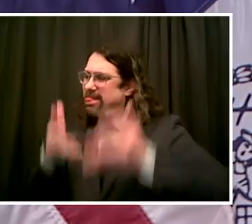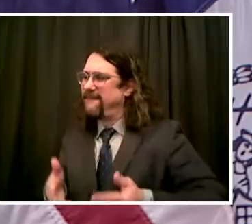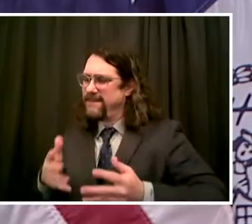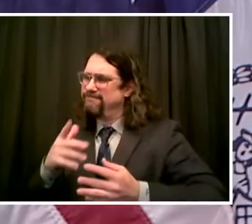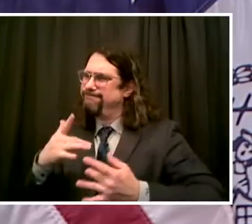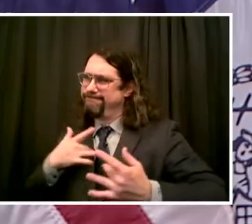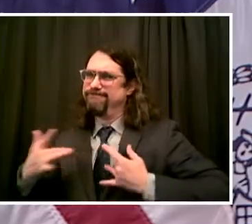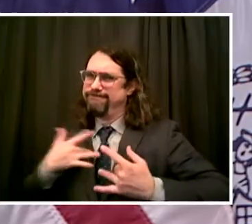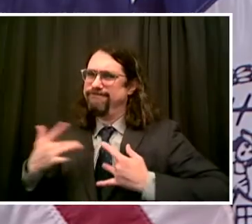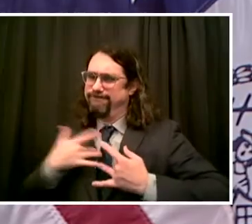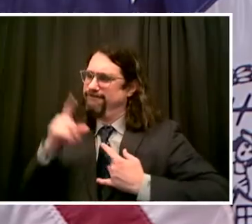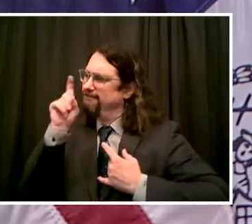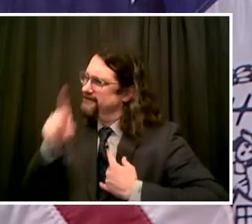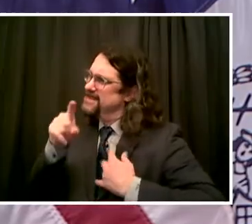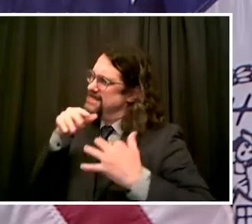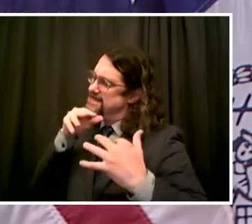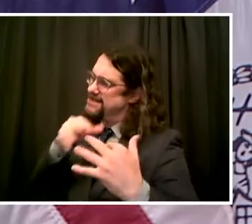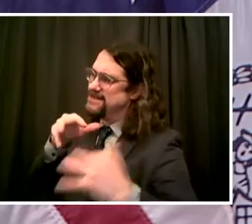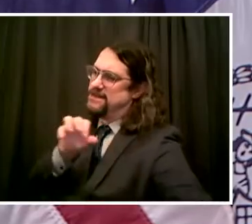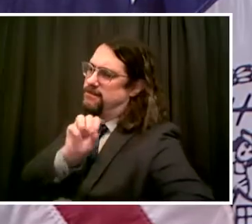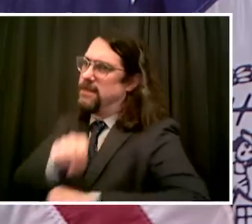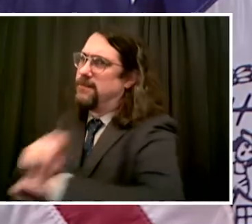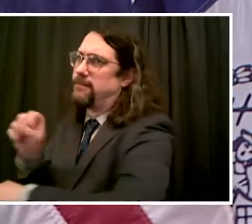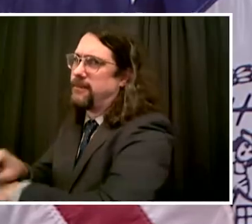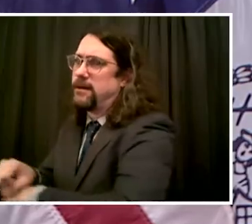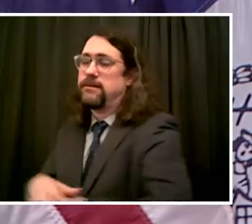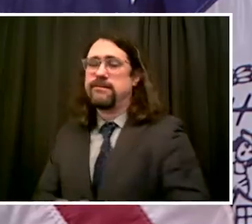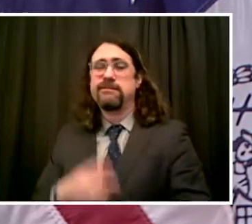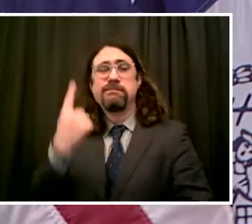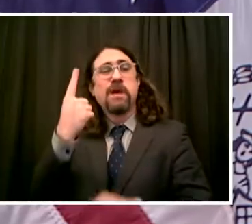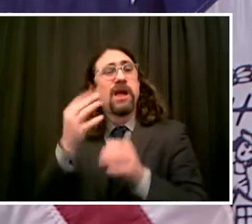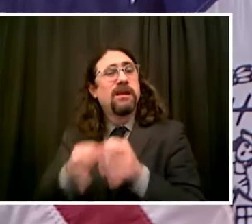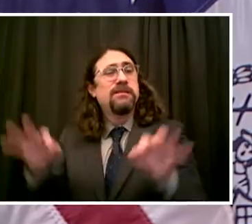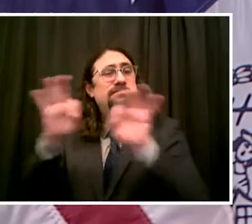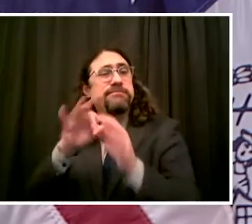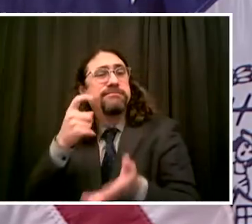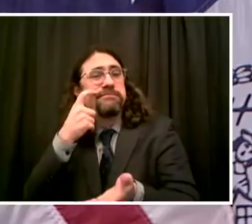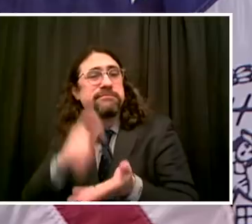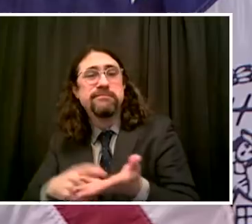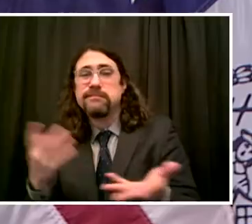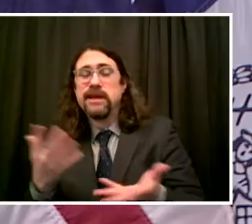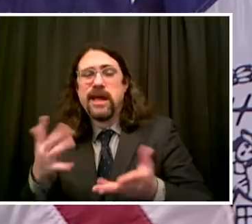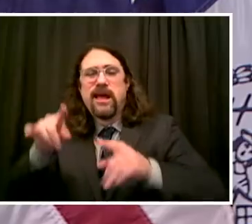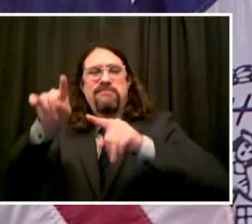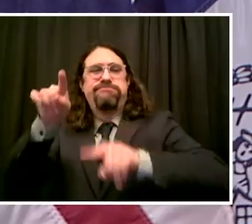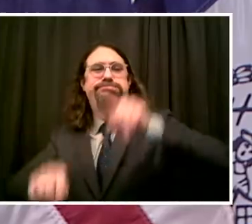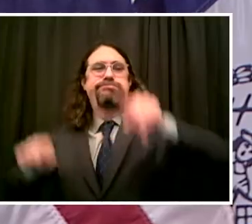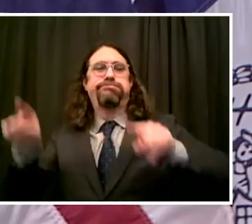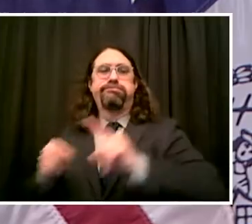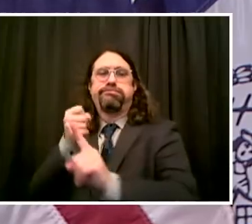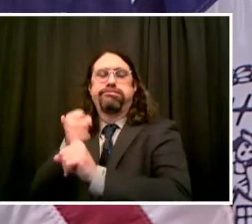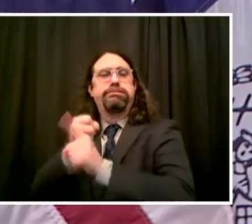PAINFUL IN THIS CRISIS. WE WERE ALL DOING EVERYTHING CLNE FI U